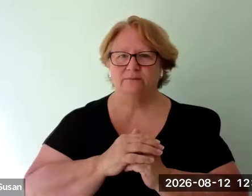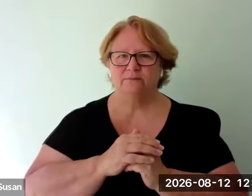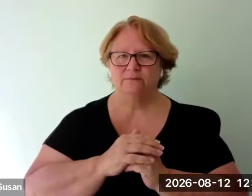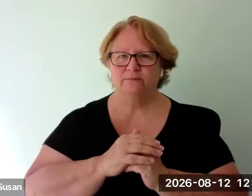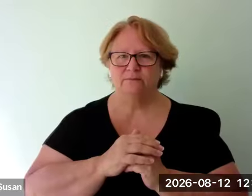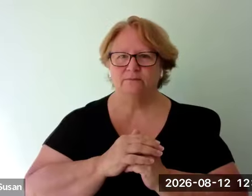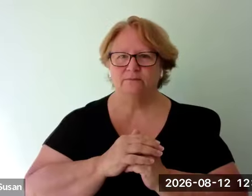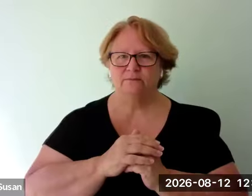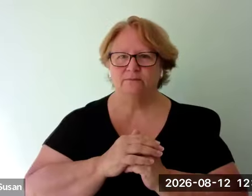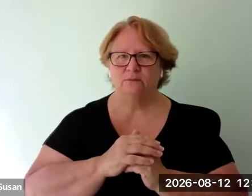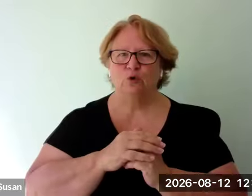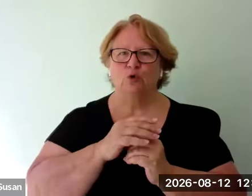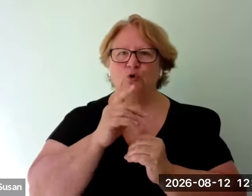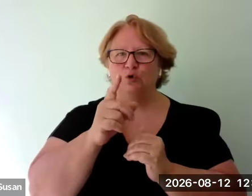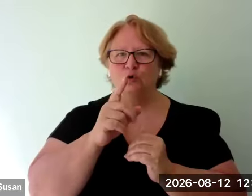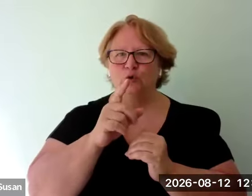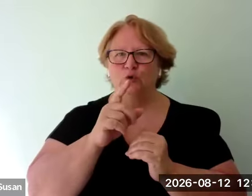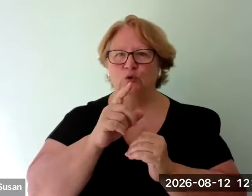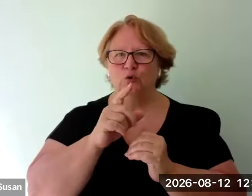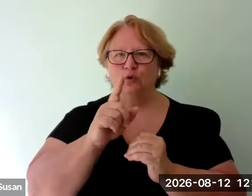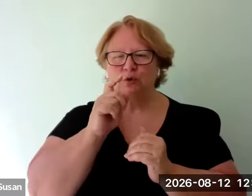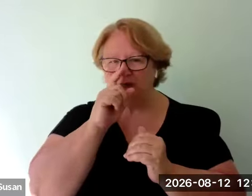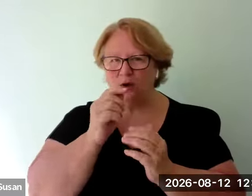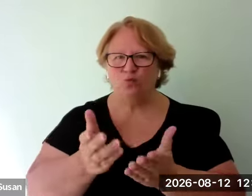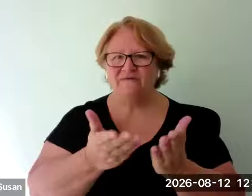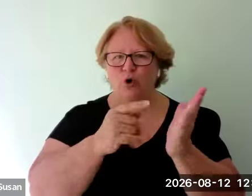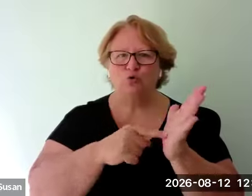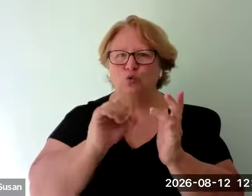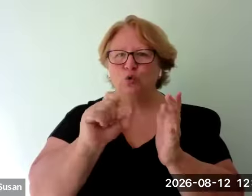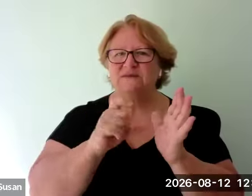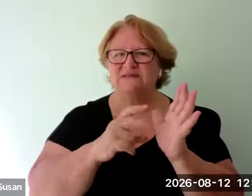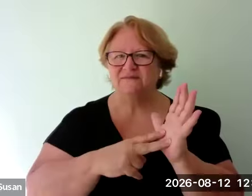word limit so using